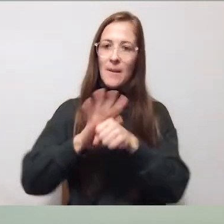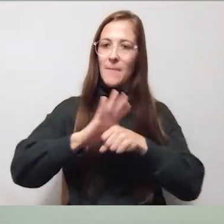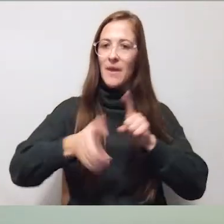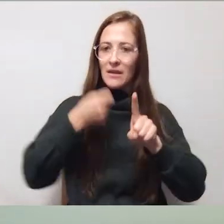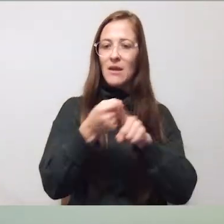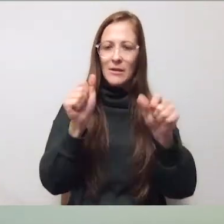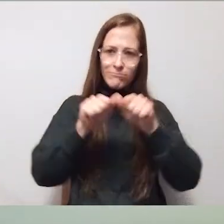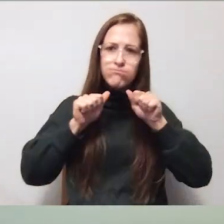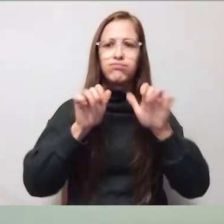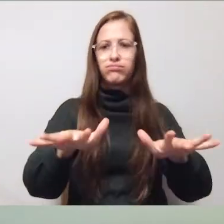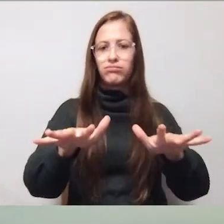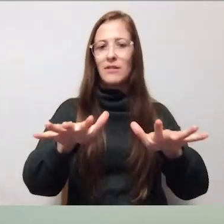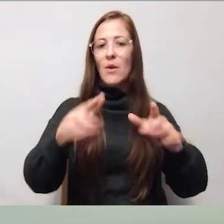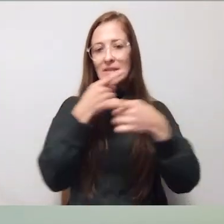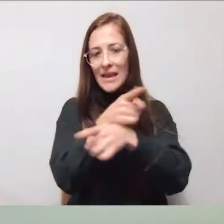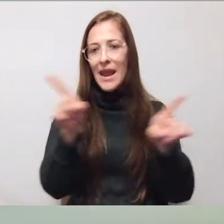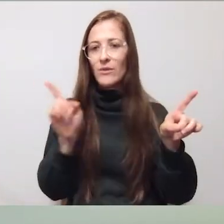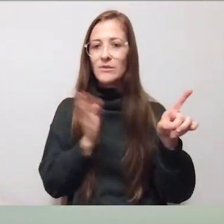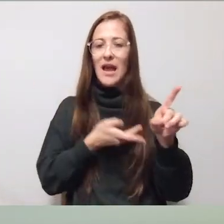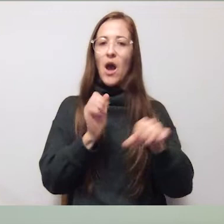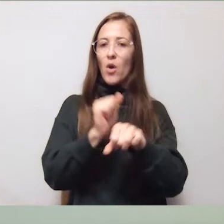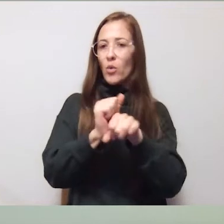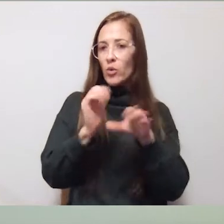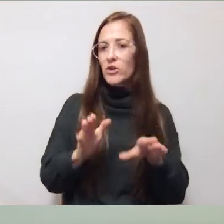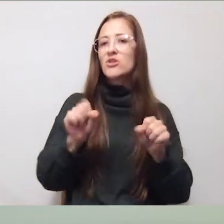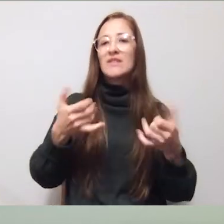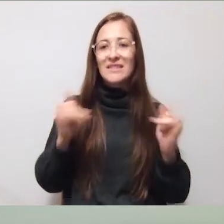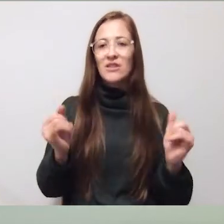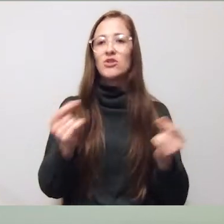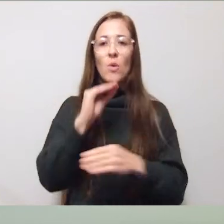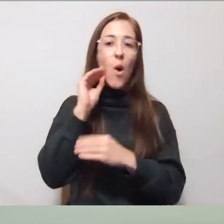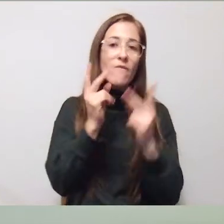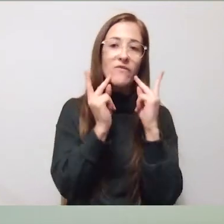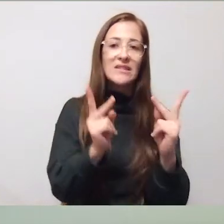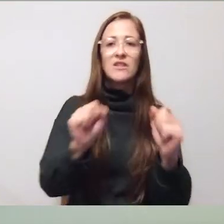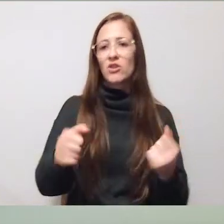really took hold and was announced so that our workers could still do home visits, they could still provide transportation.